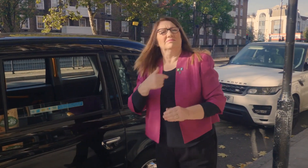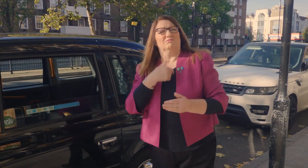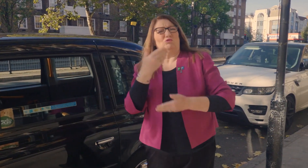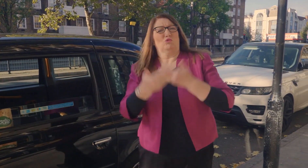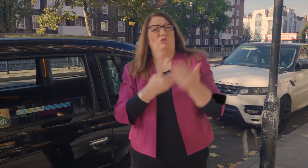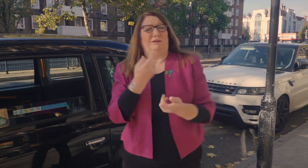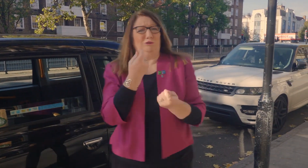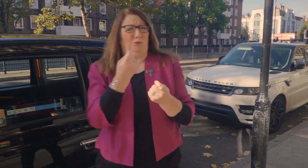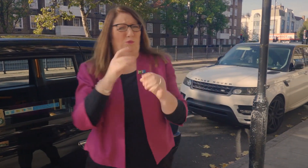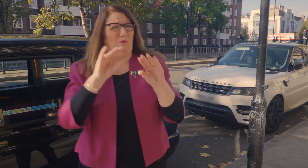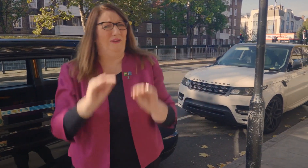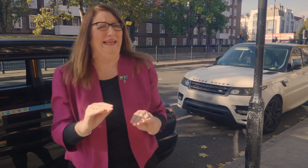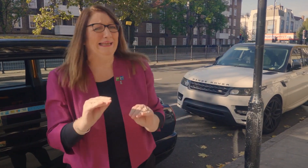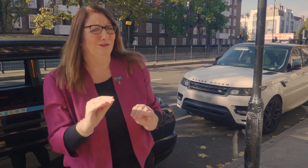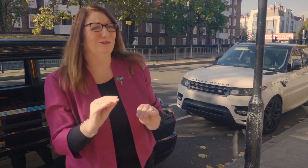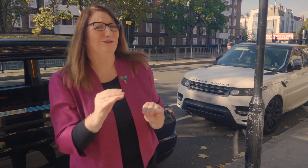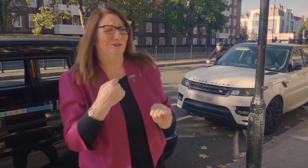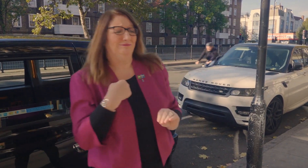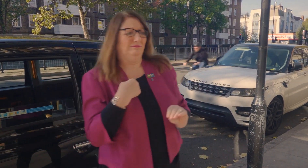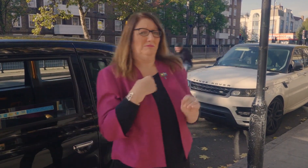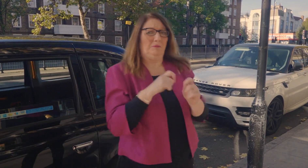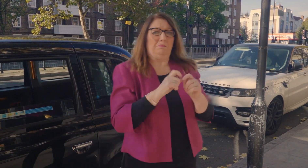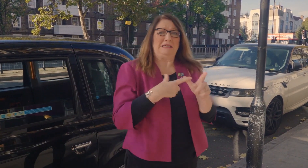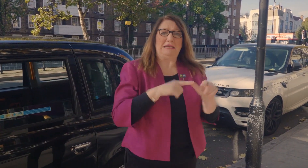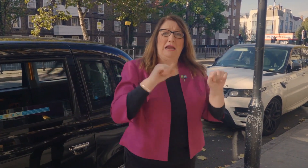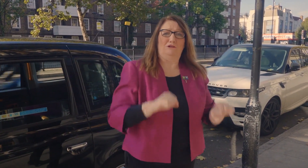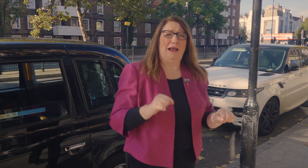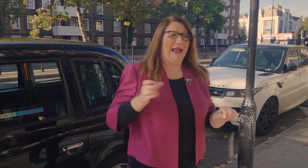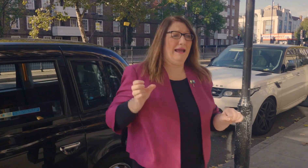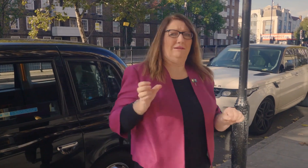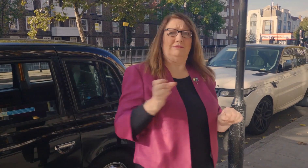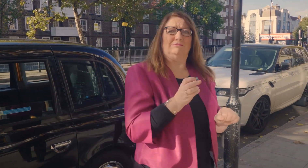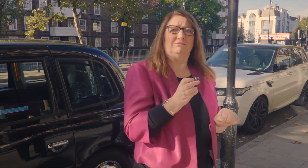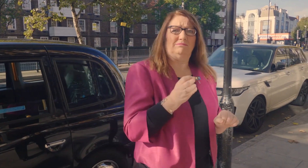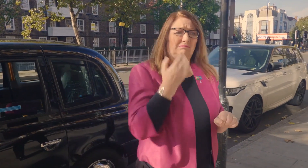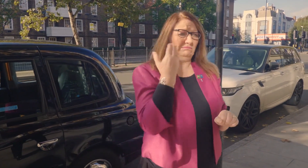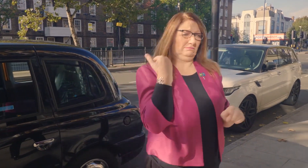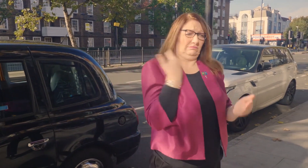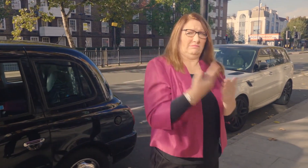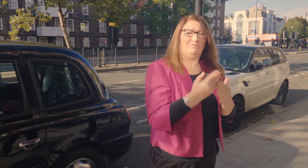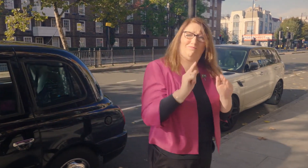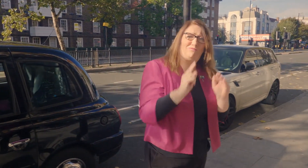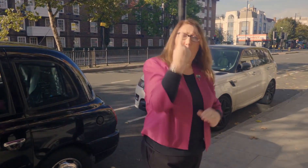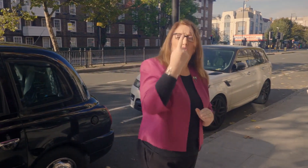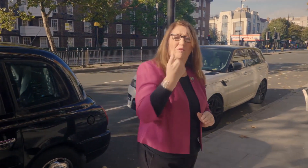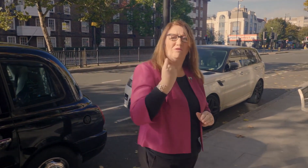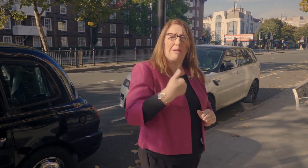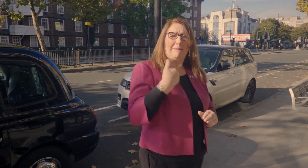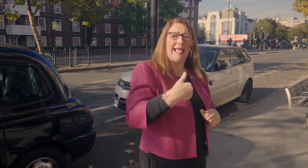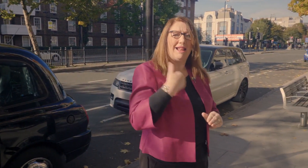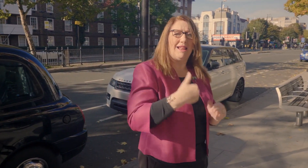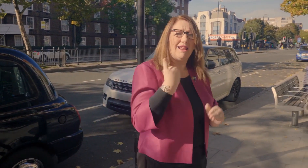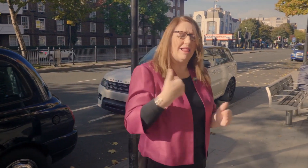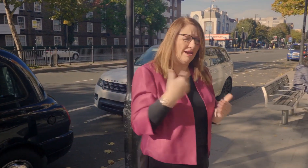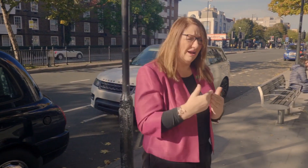My story is almost at an end. I was appointed by the BDA as the first female Chair.